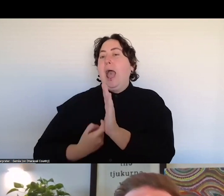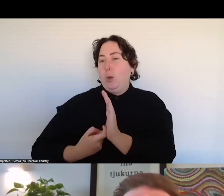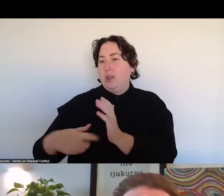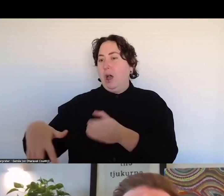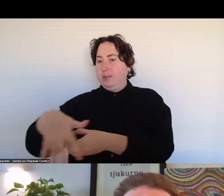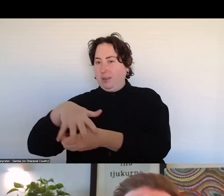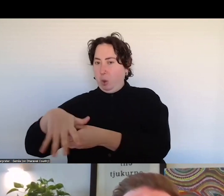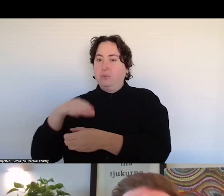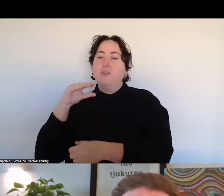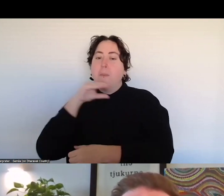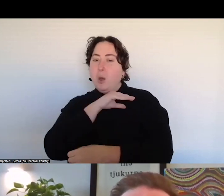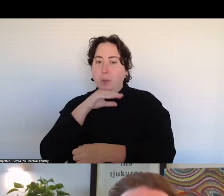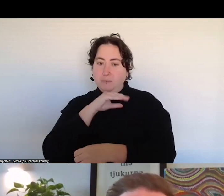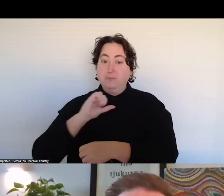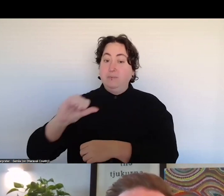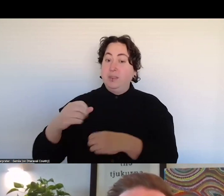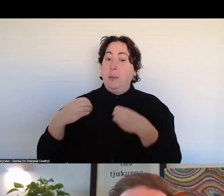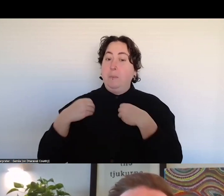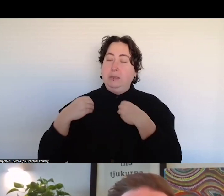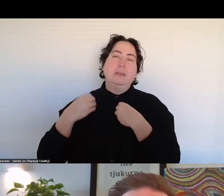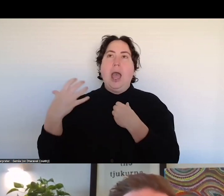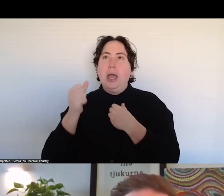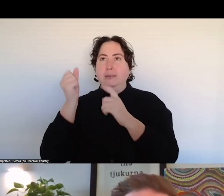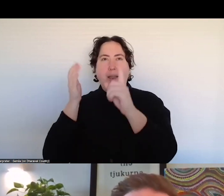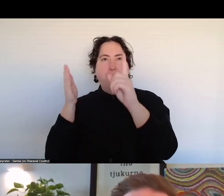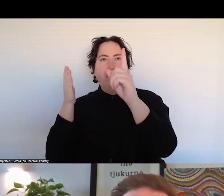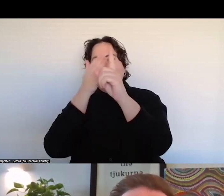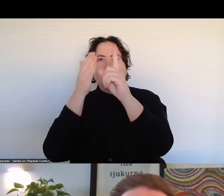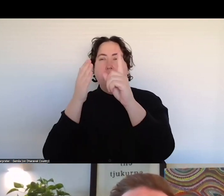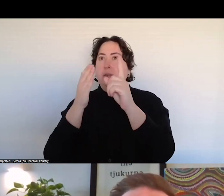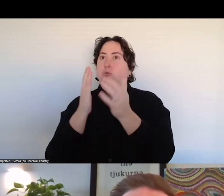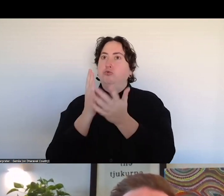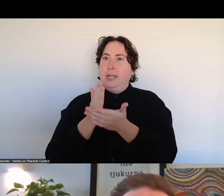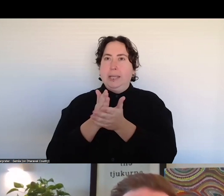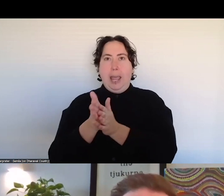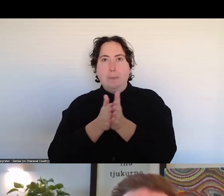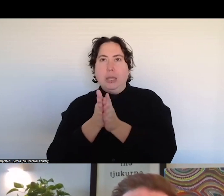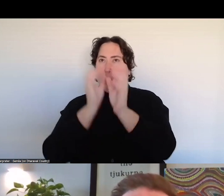delivers an artistic program that is ambitious, reflecting the complex space of contemporary